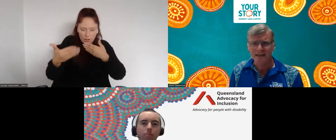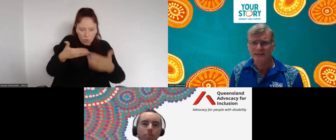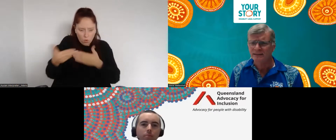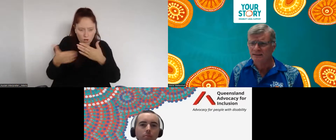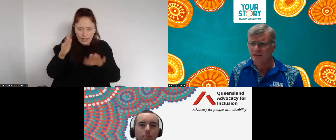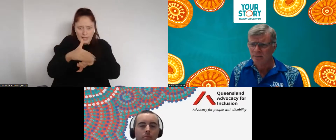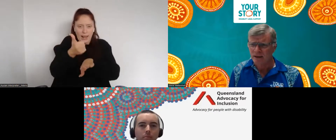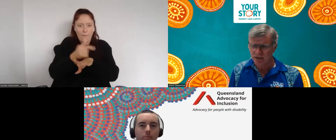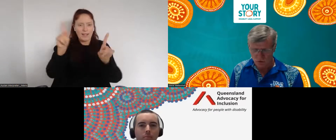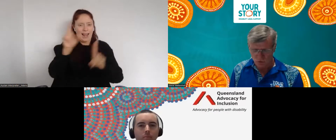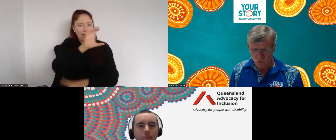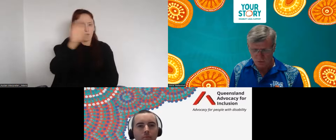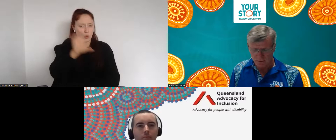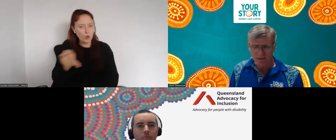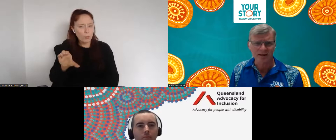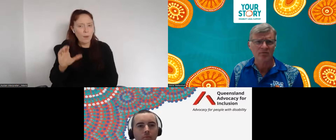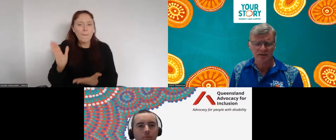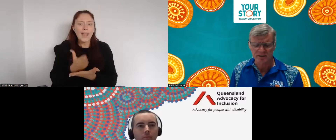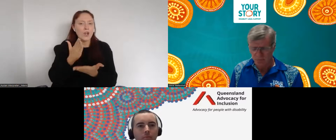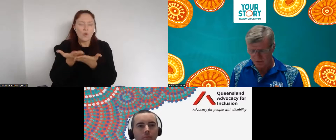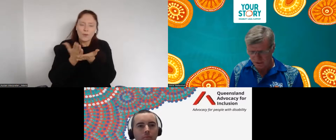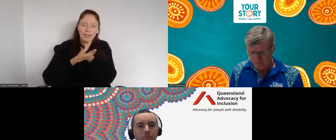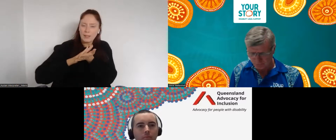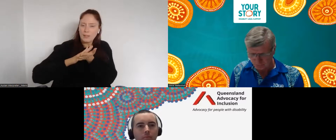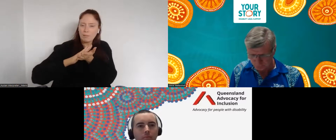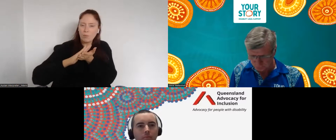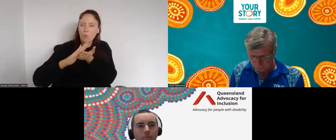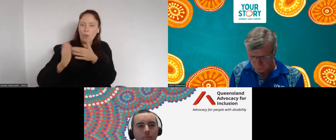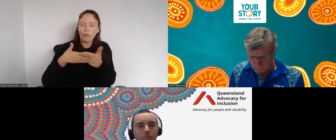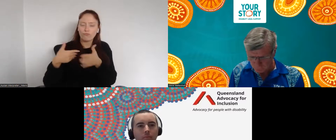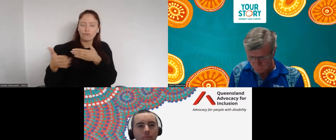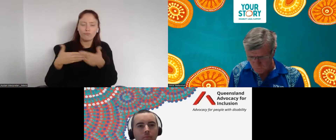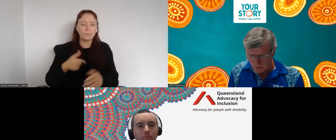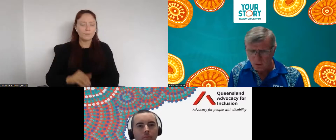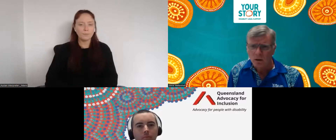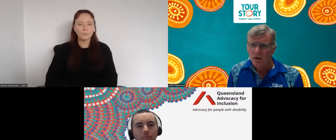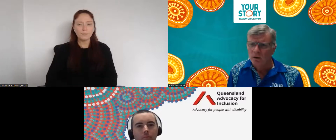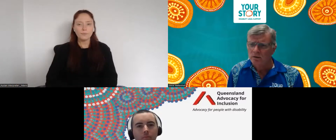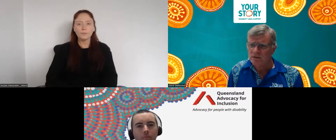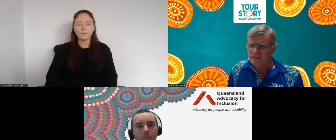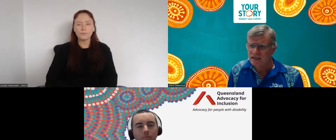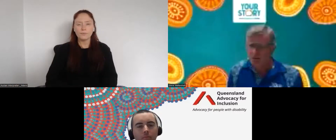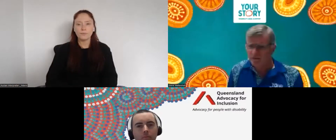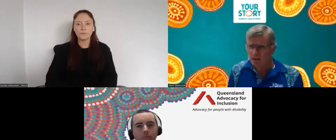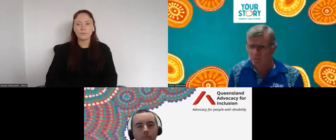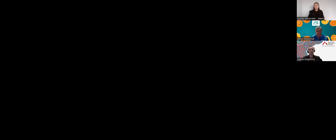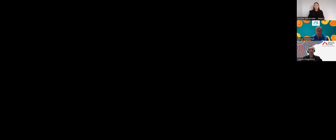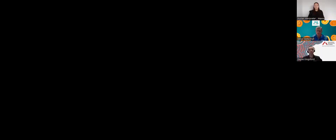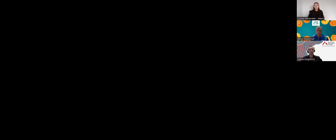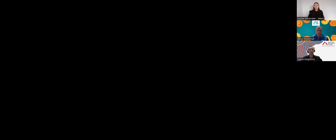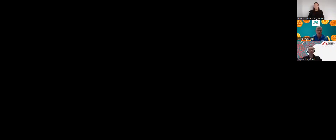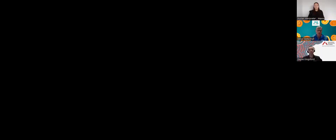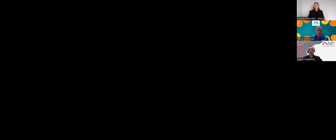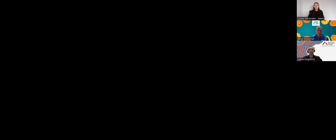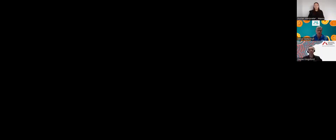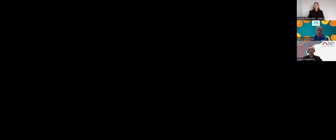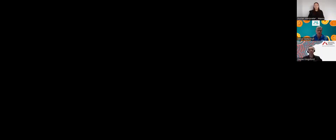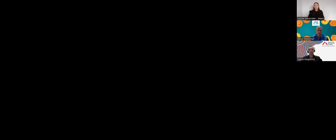and making sure that it runs smoothly. Just a couple of final points on the Royal Commission.